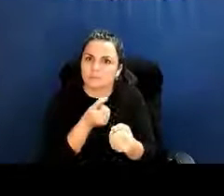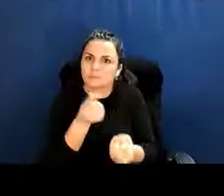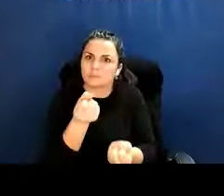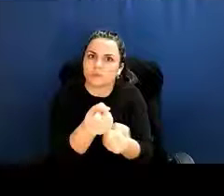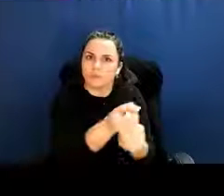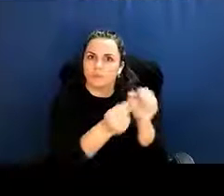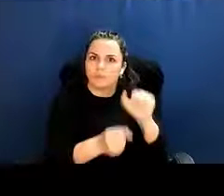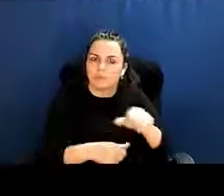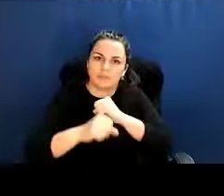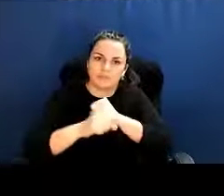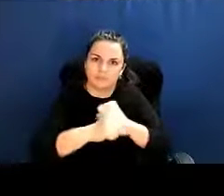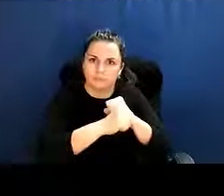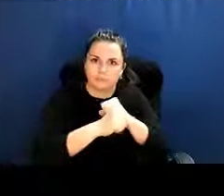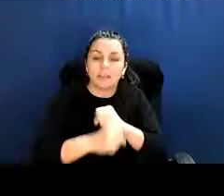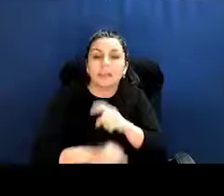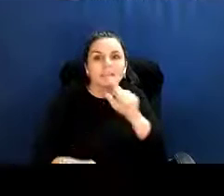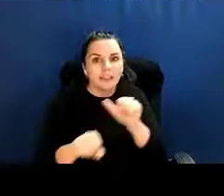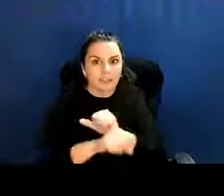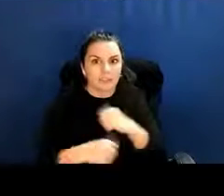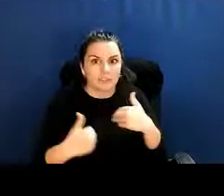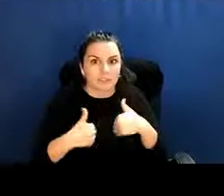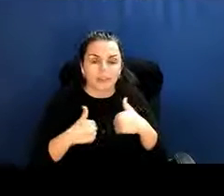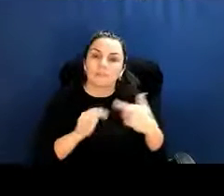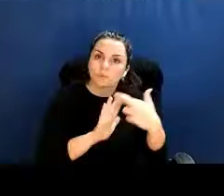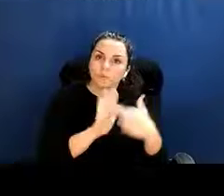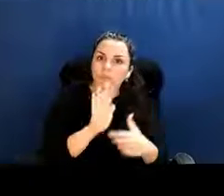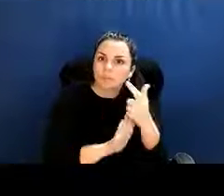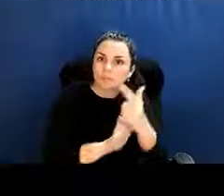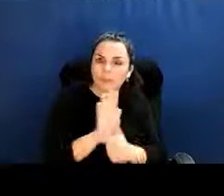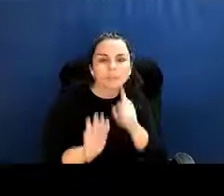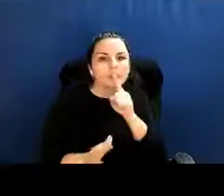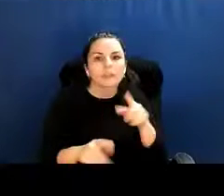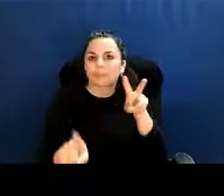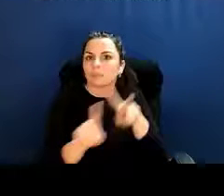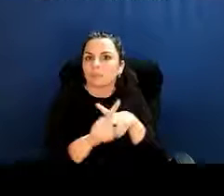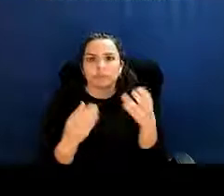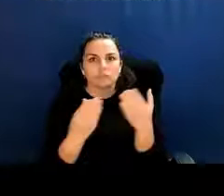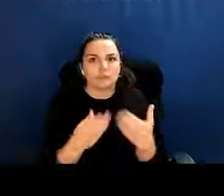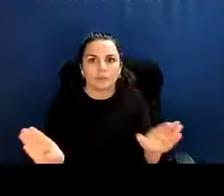actually apply quite generally across the federal departments